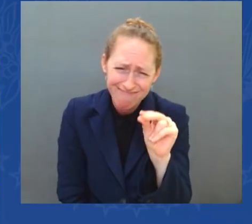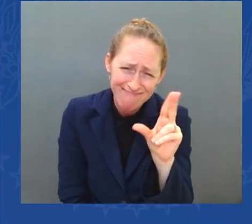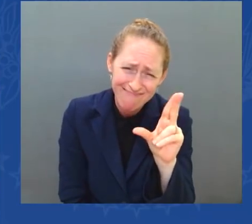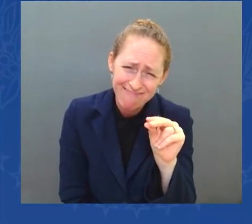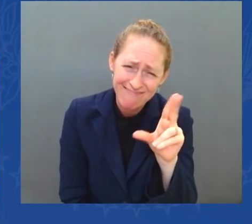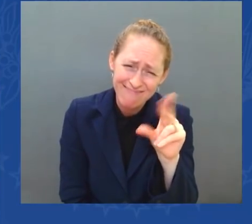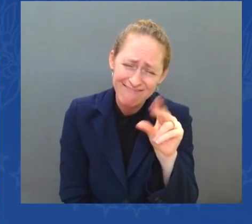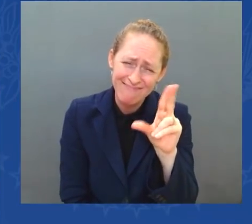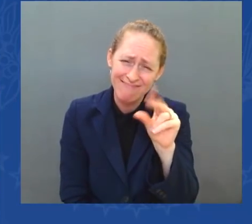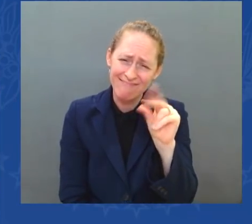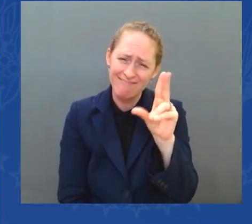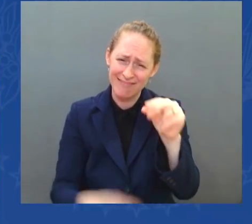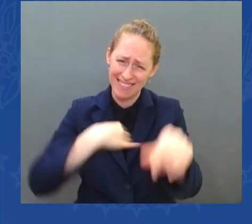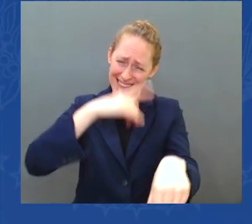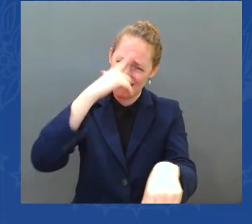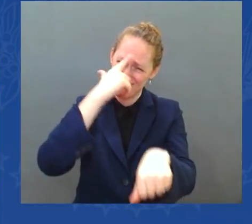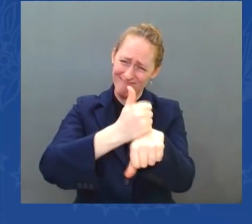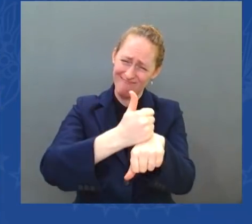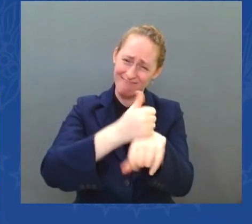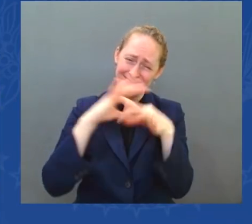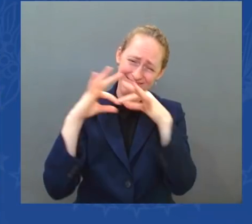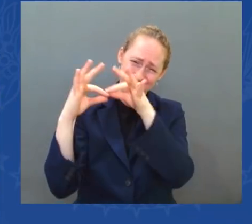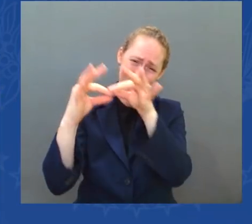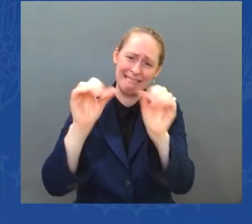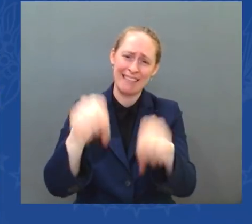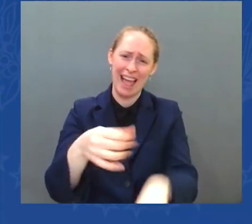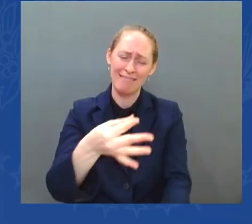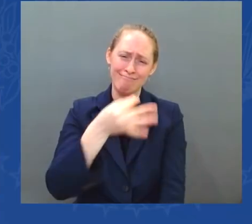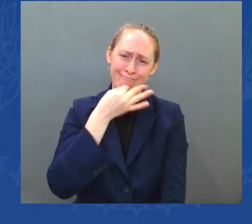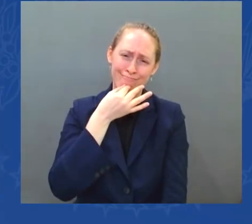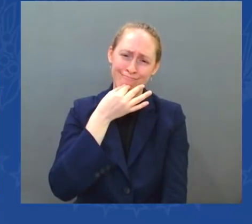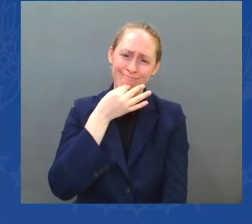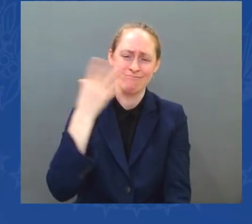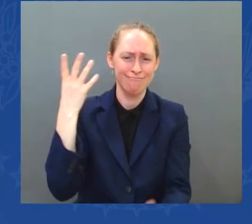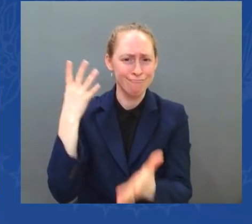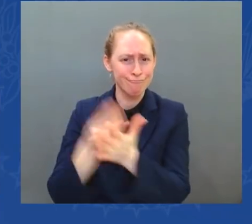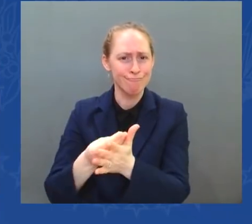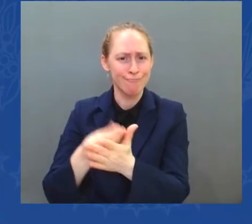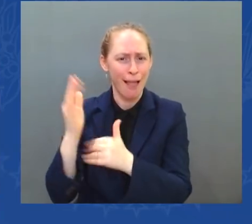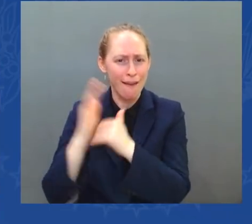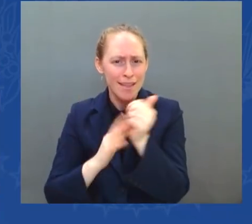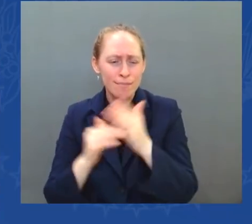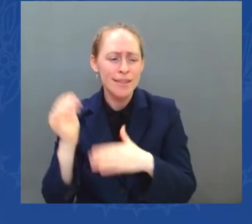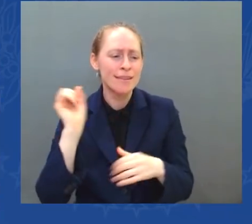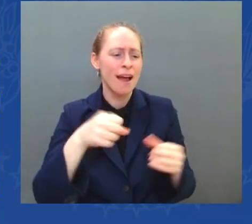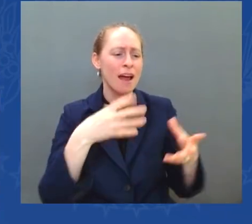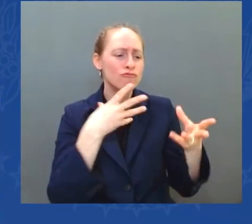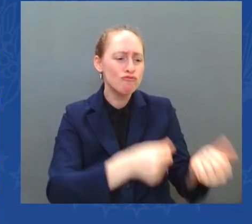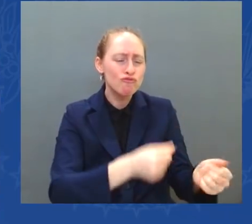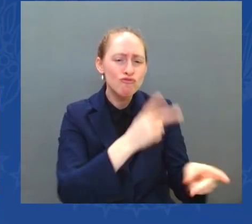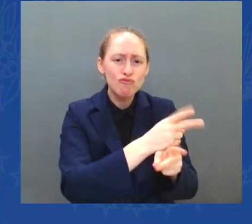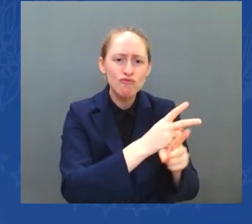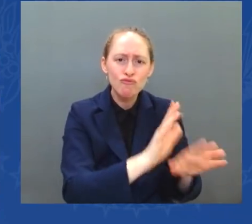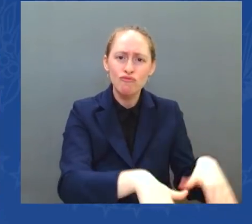Good paying jobs, jobs you can raise a family on, jobs that can't be outsourced. (unintelligible) like these don't happen in a vacuum,